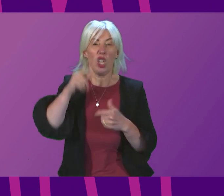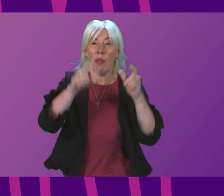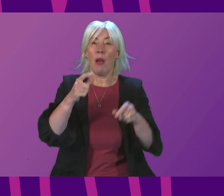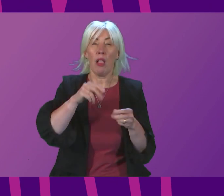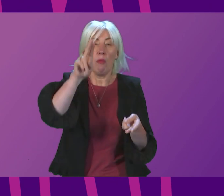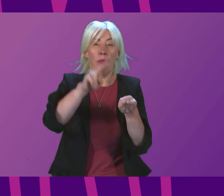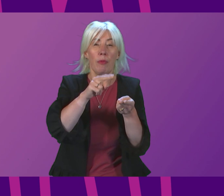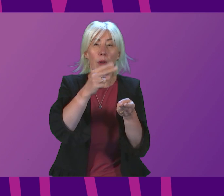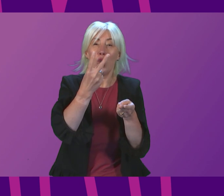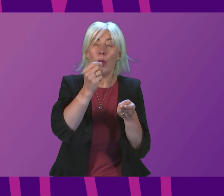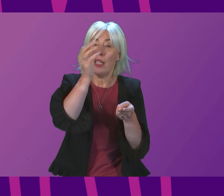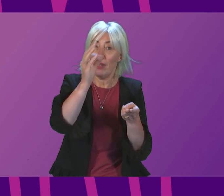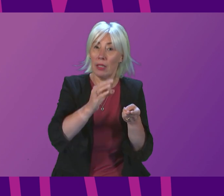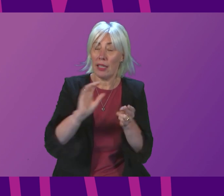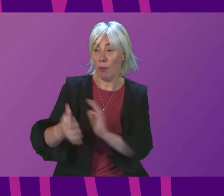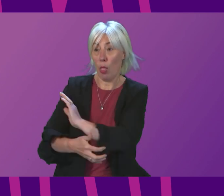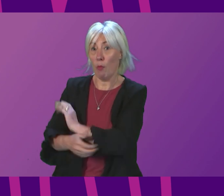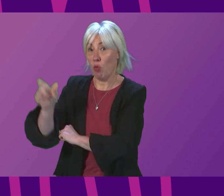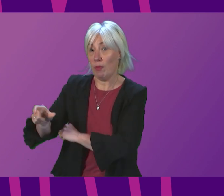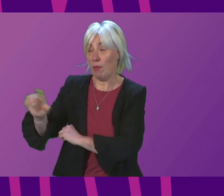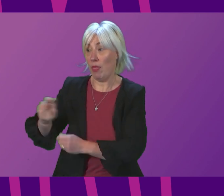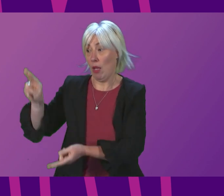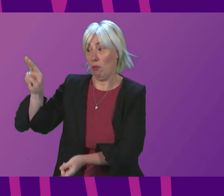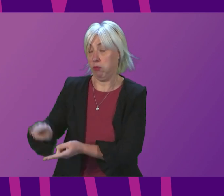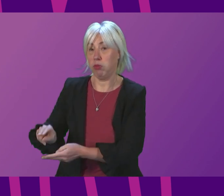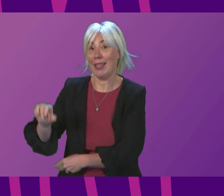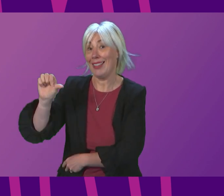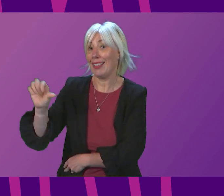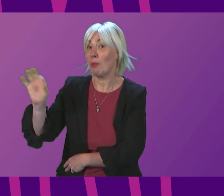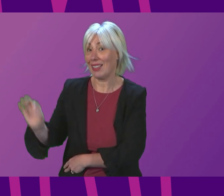those in the poorest decile will see their incomes fall by almost 6 per cent.